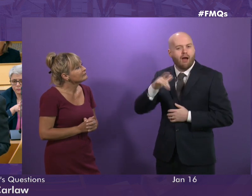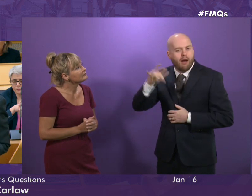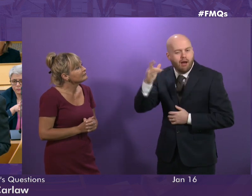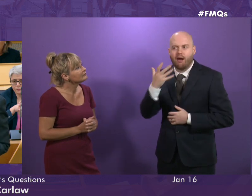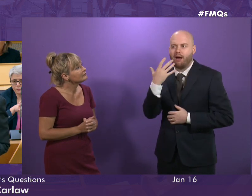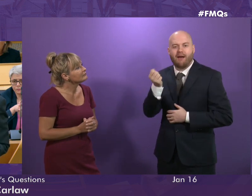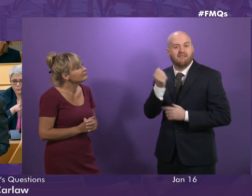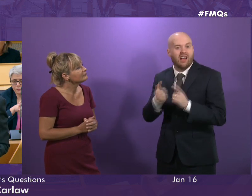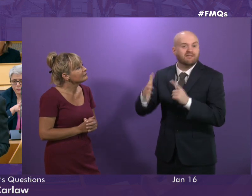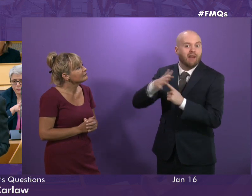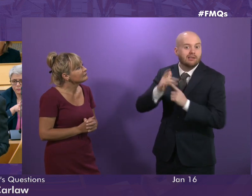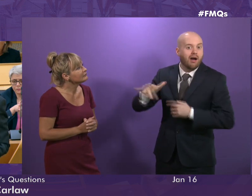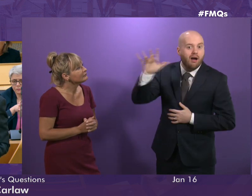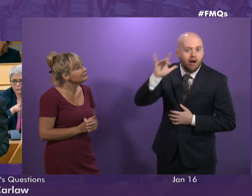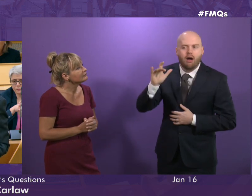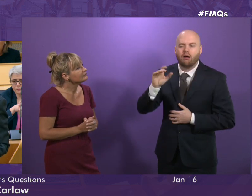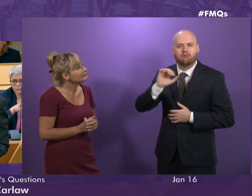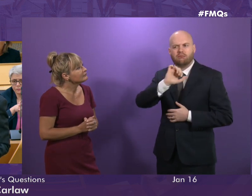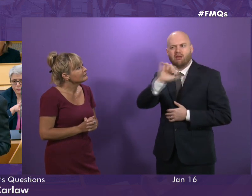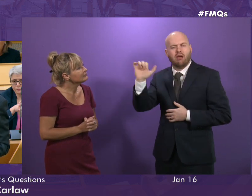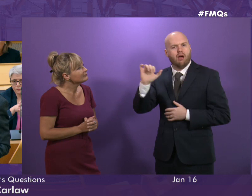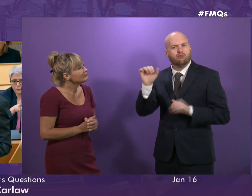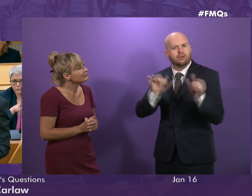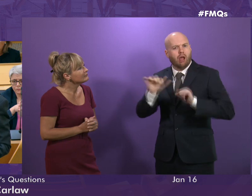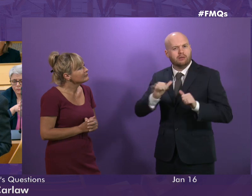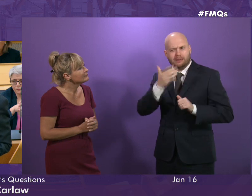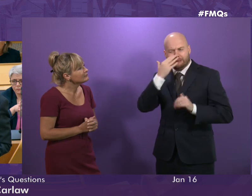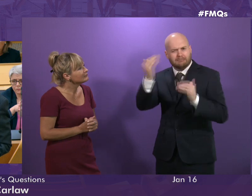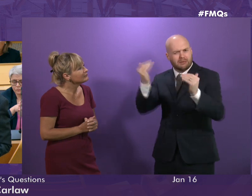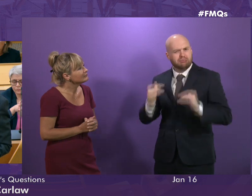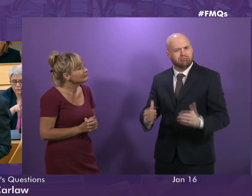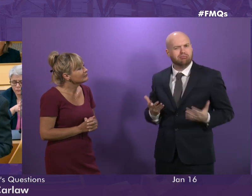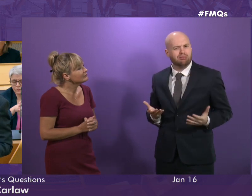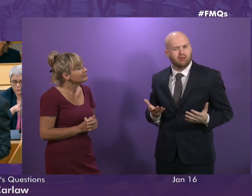higher and advanced higher results for five years. Those are serious matters and they